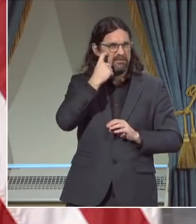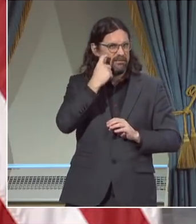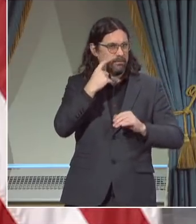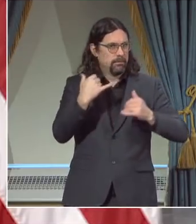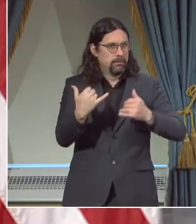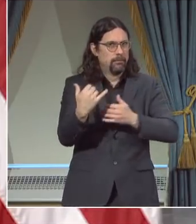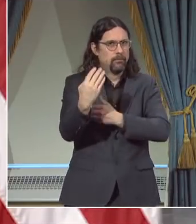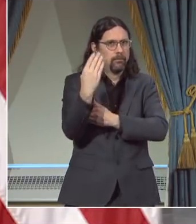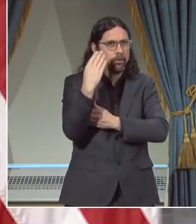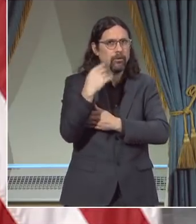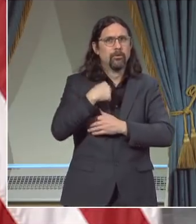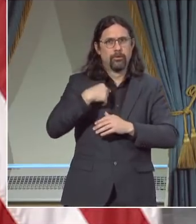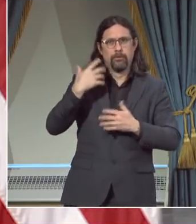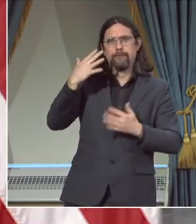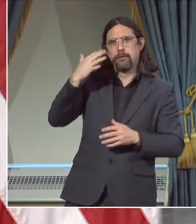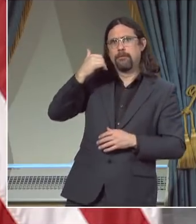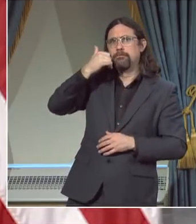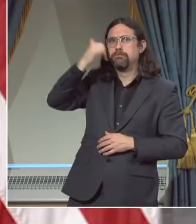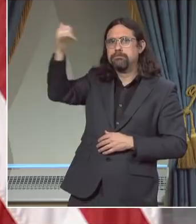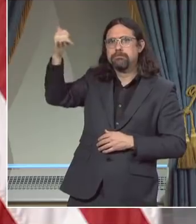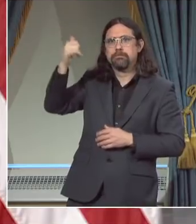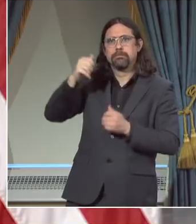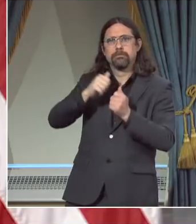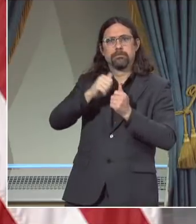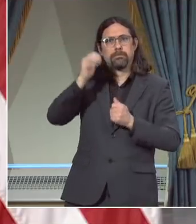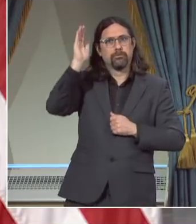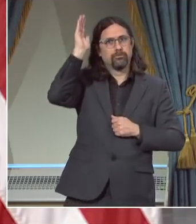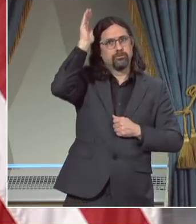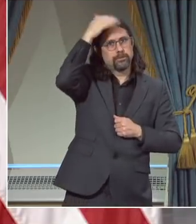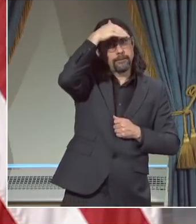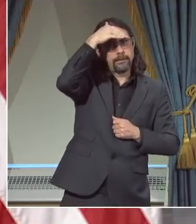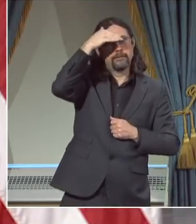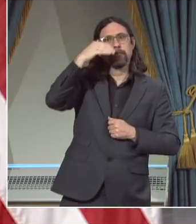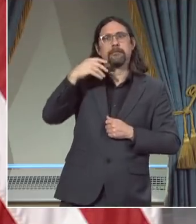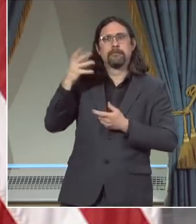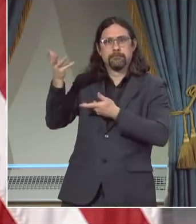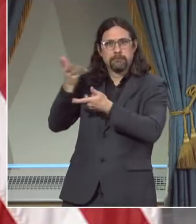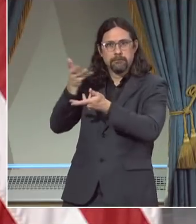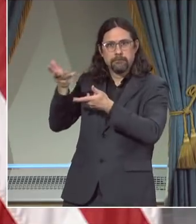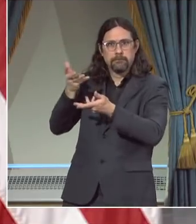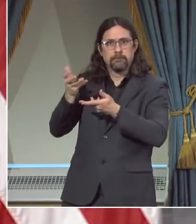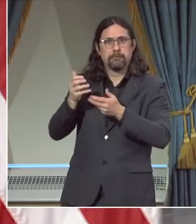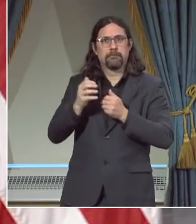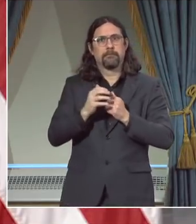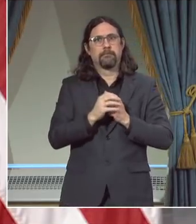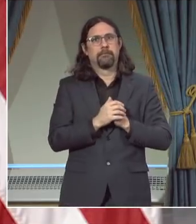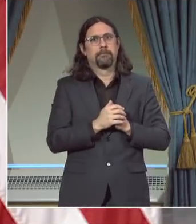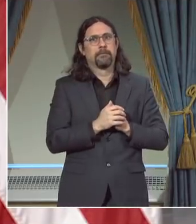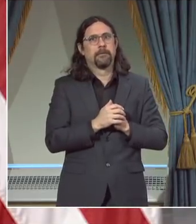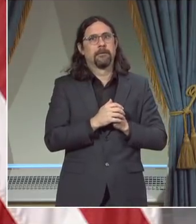THE PRESIDENT THIS MORNING, AND ITRN UT IH D ID NOT WANT TO DISCUSS WITH HIM THE TRAVEL ADVISORY THAT HAD